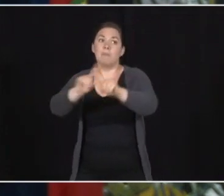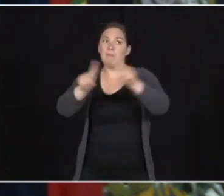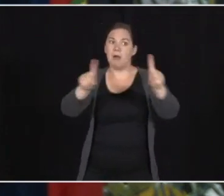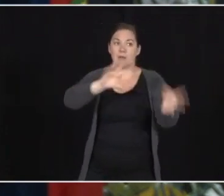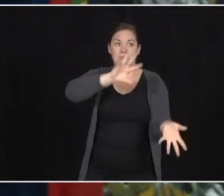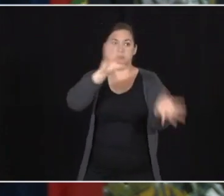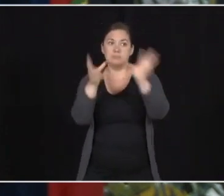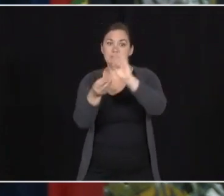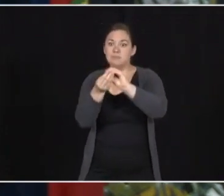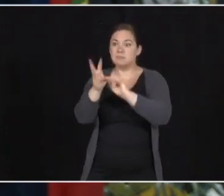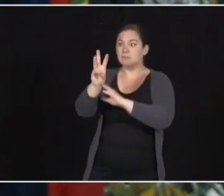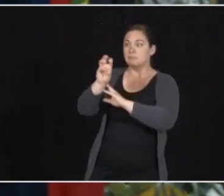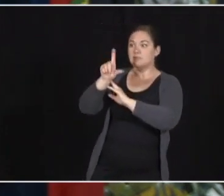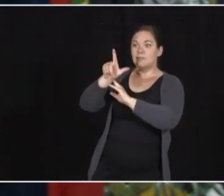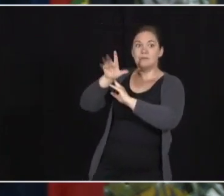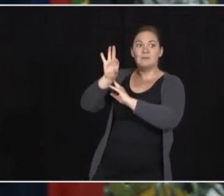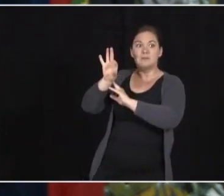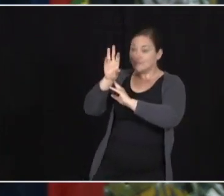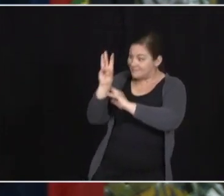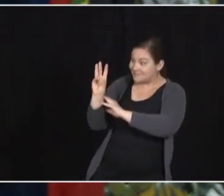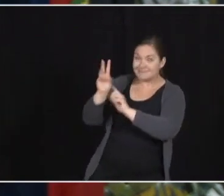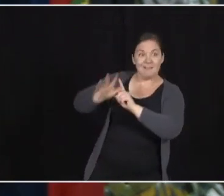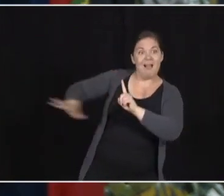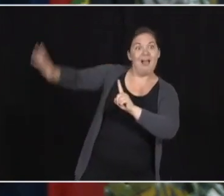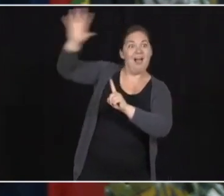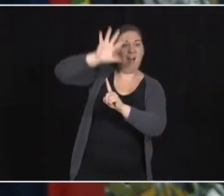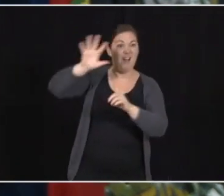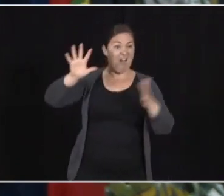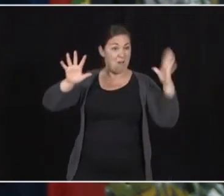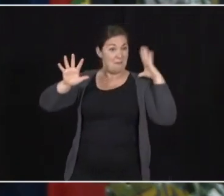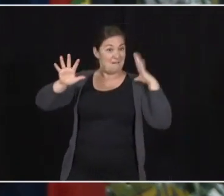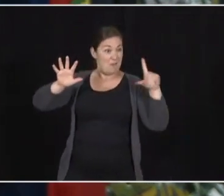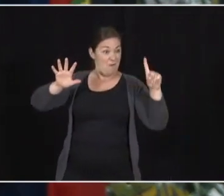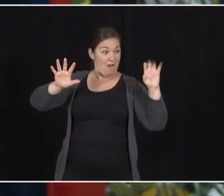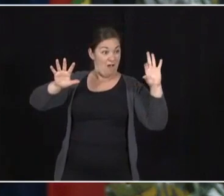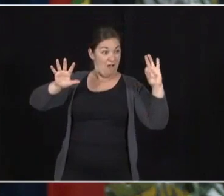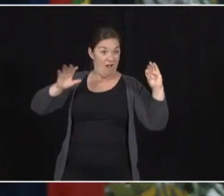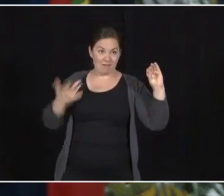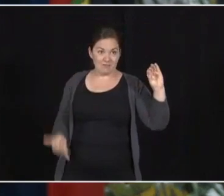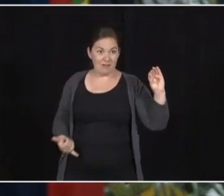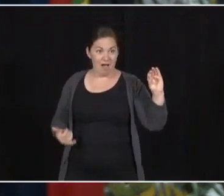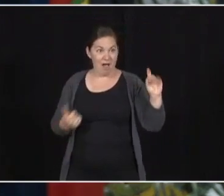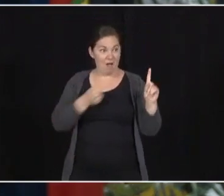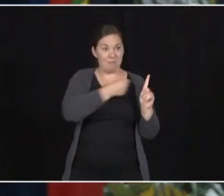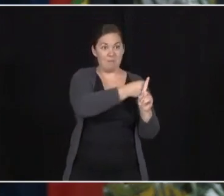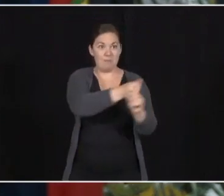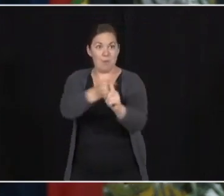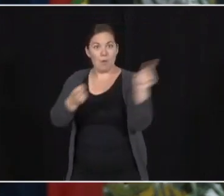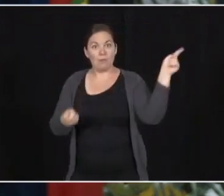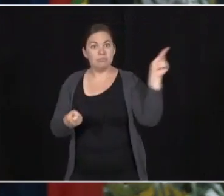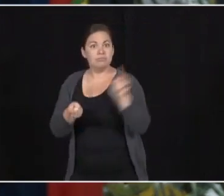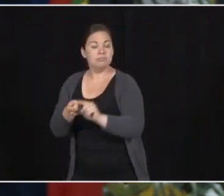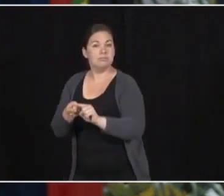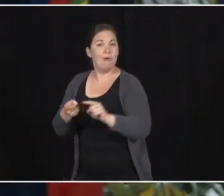190 on May 18. 164 outbreaks have been resolved.